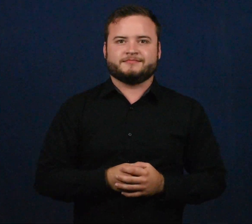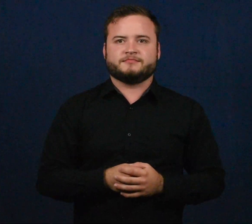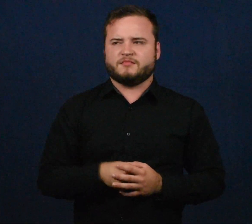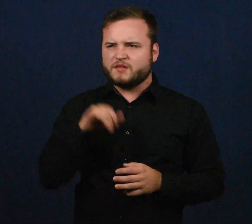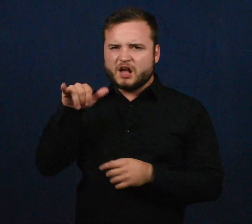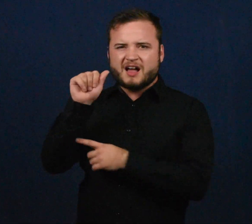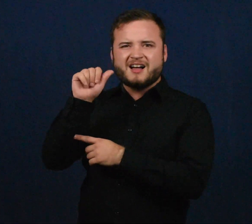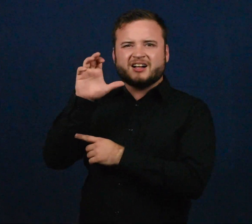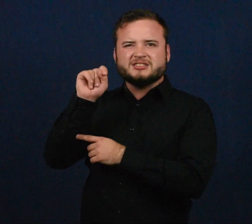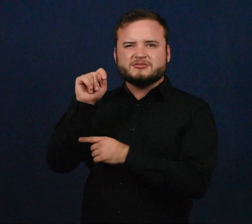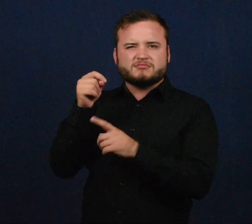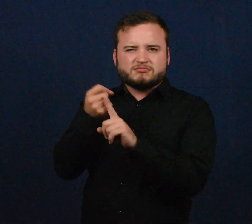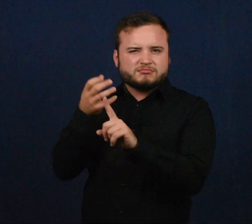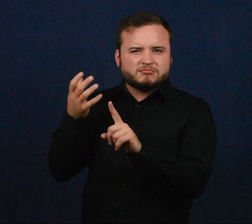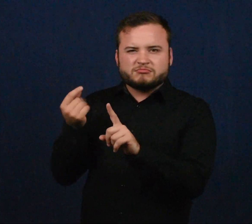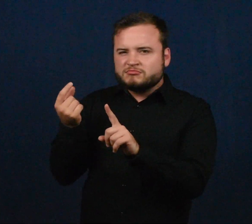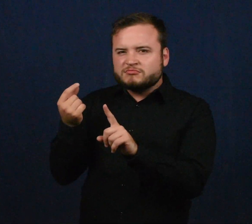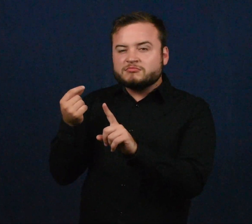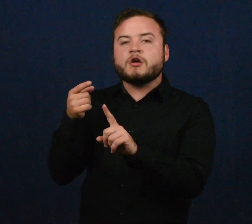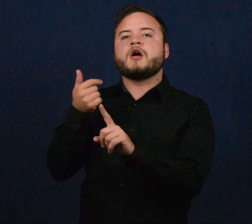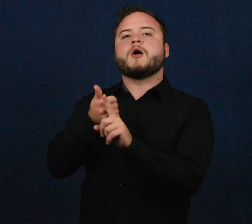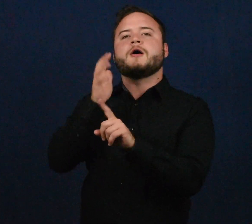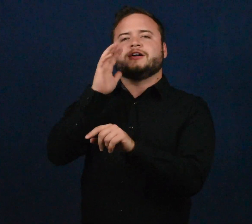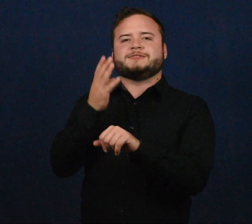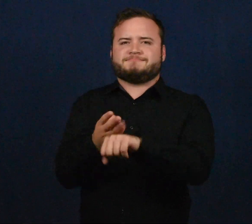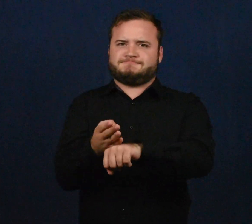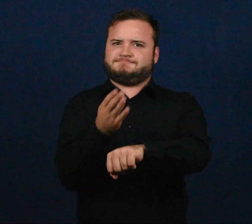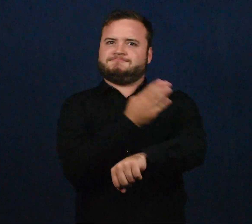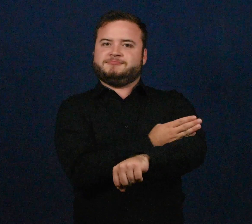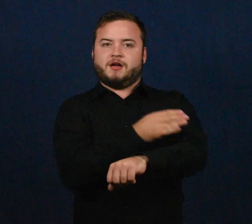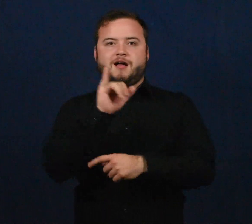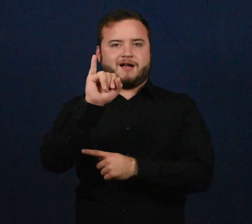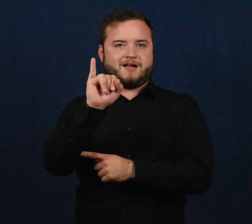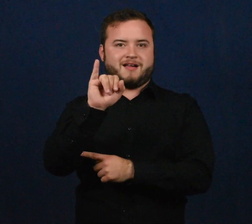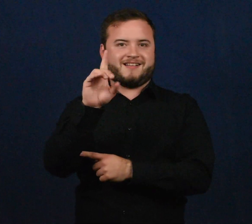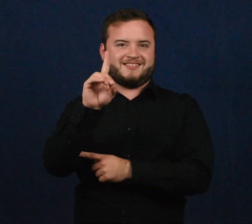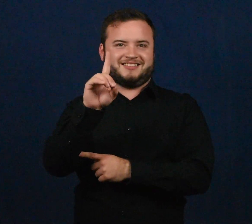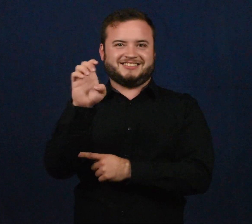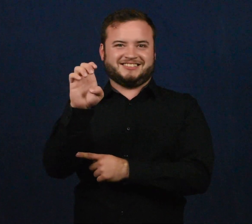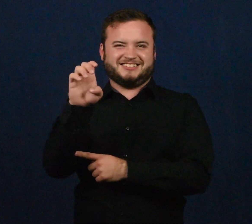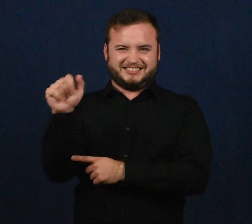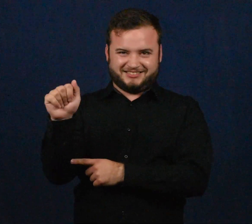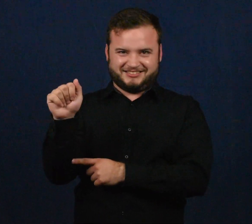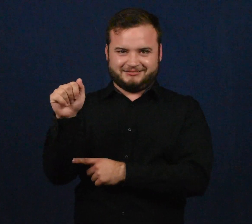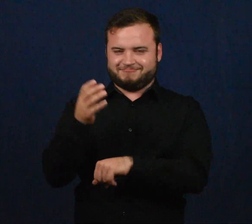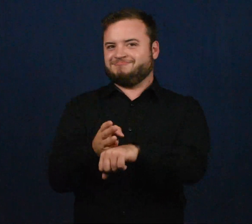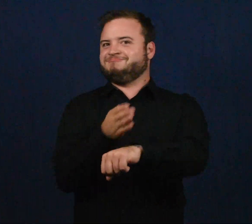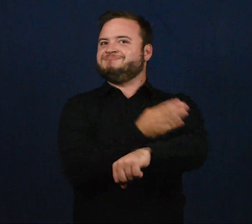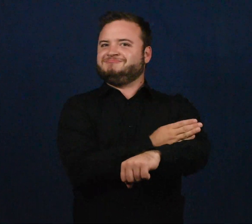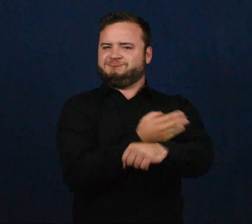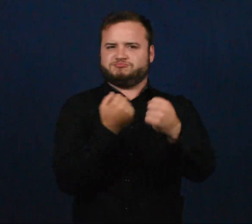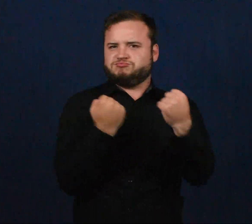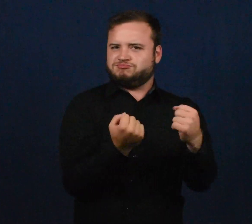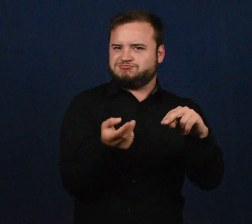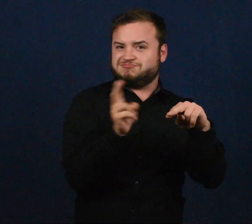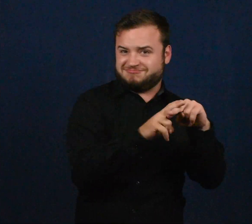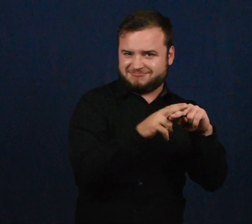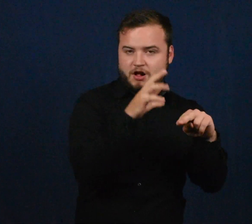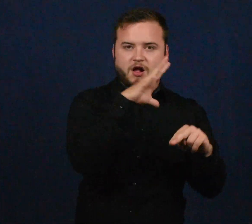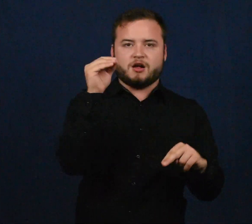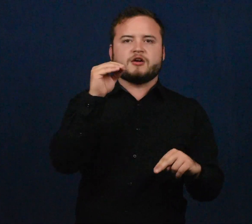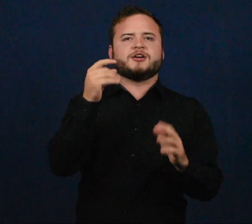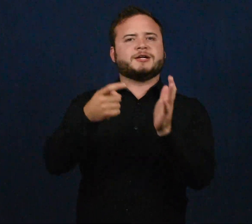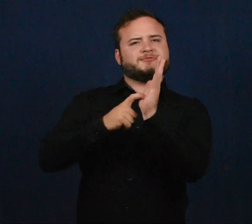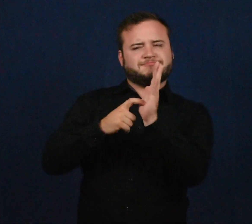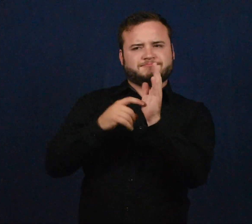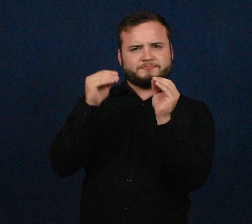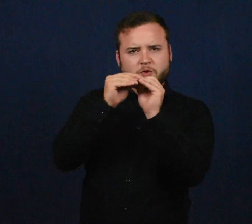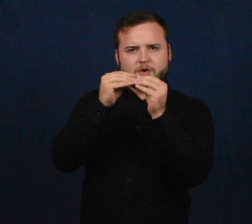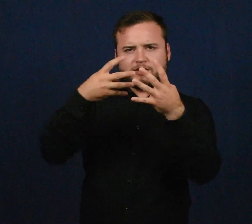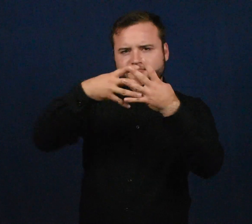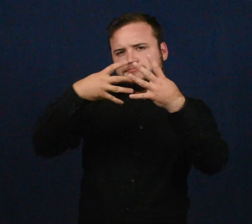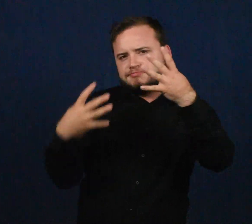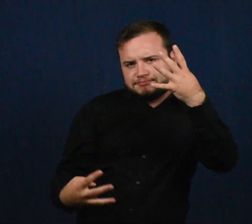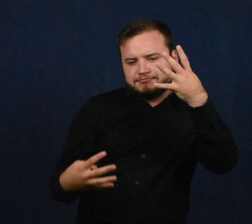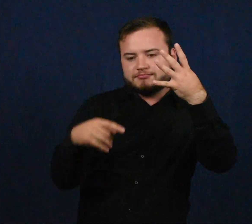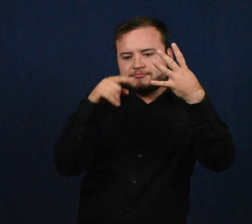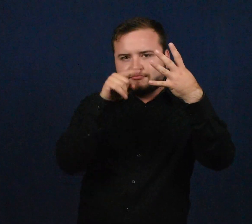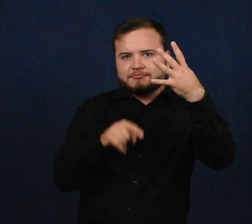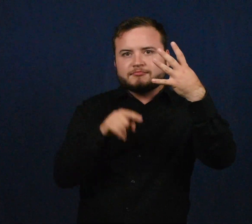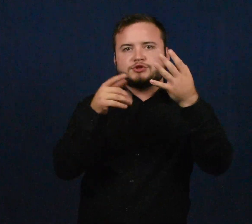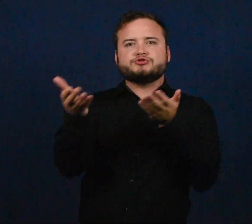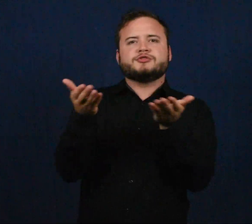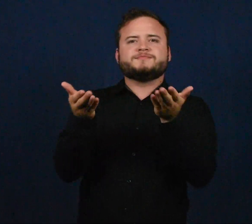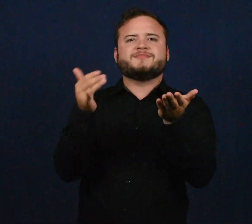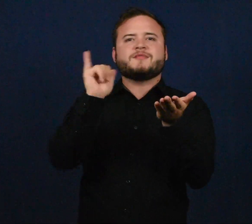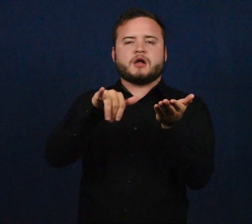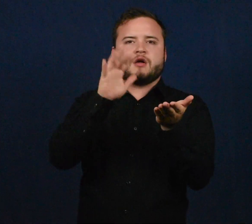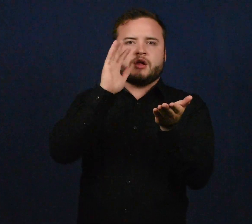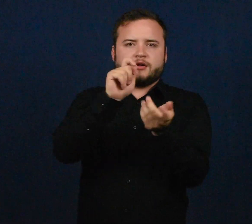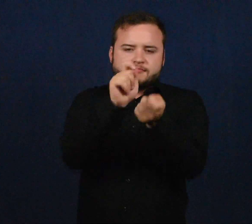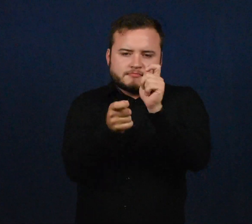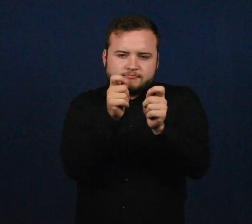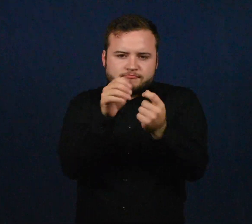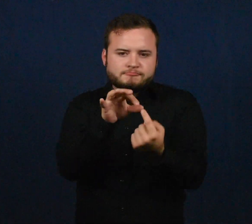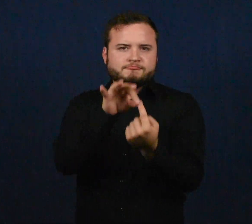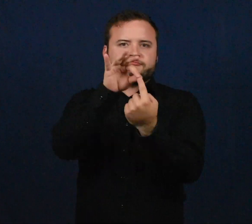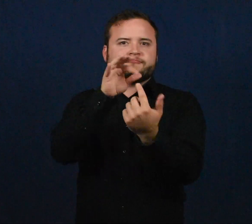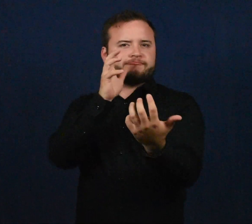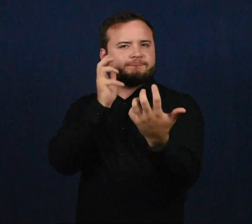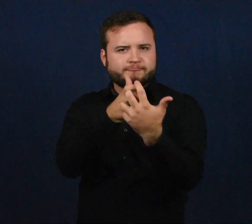a bill that will strengthen IDEA and require more customized services